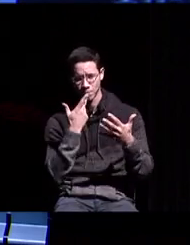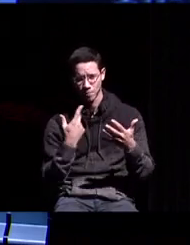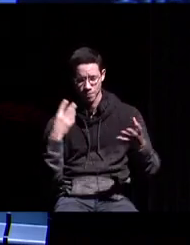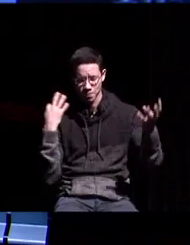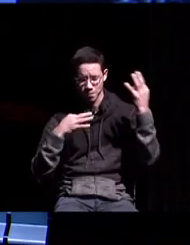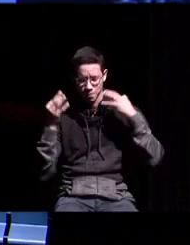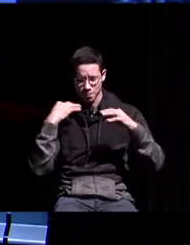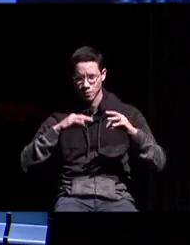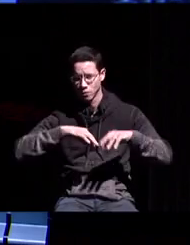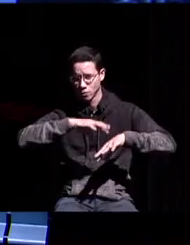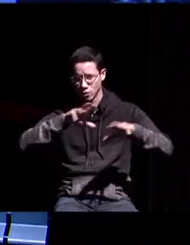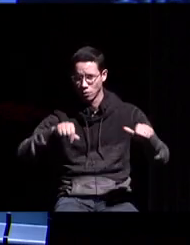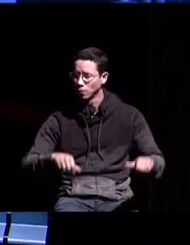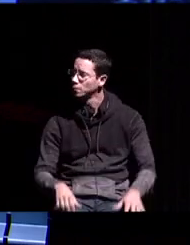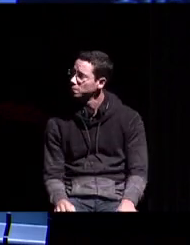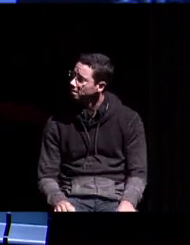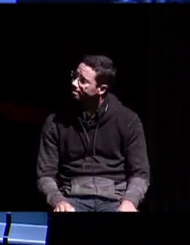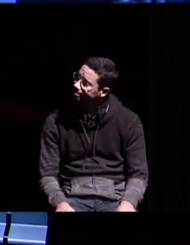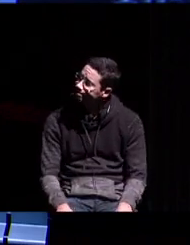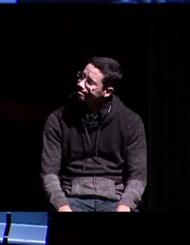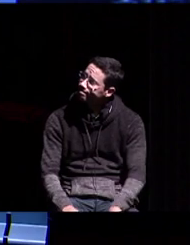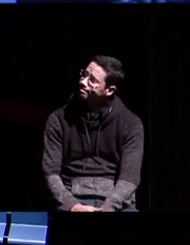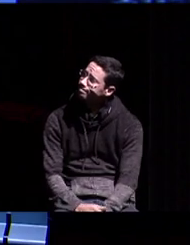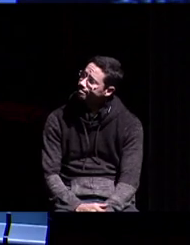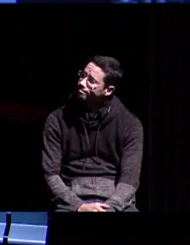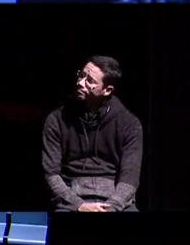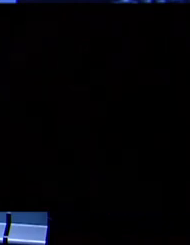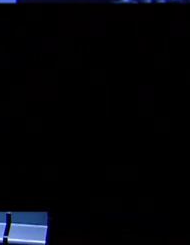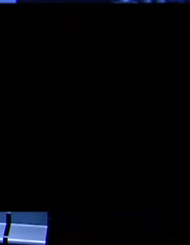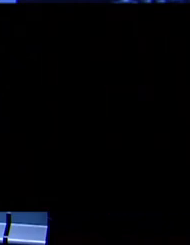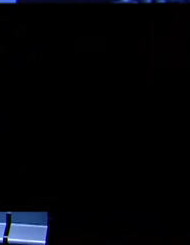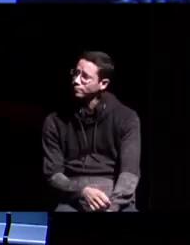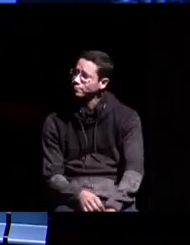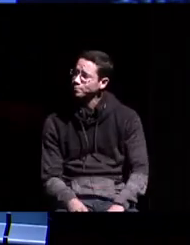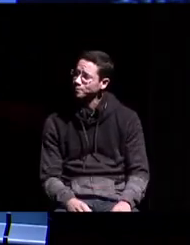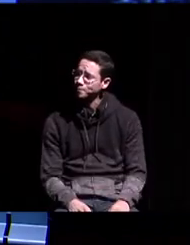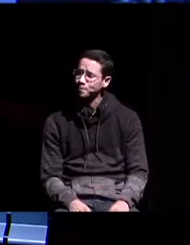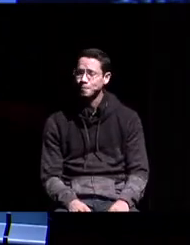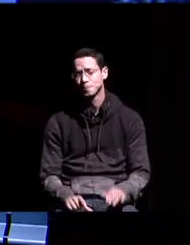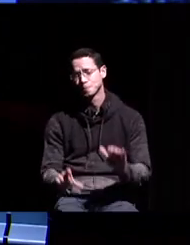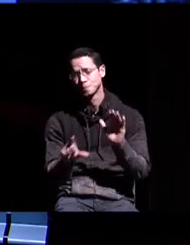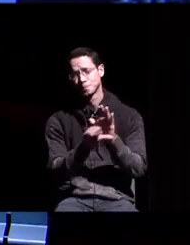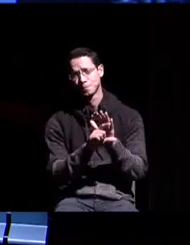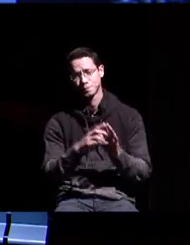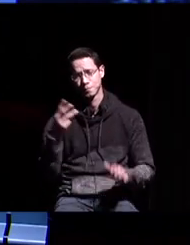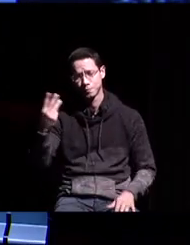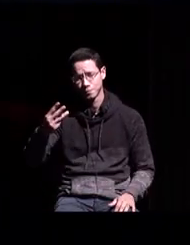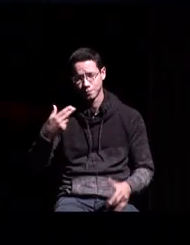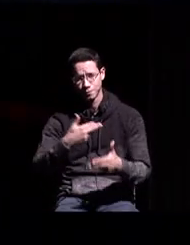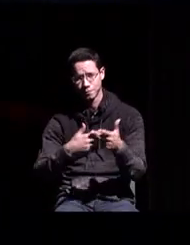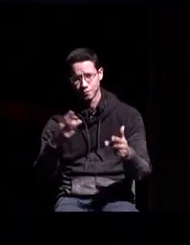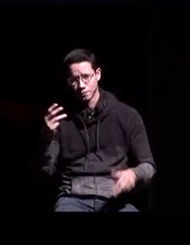The reform of the outsourcing law allows outsourcing these end-activities.